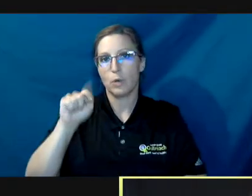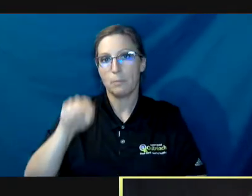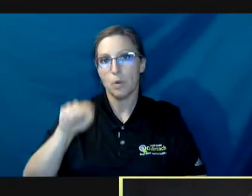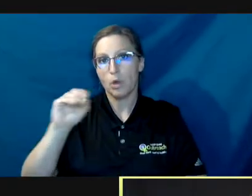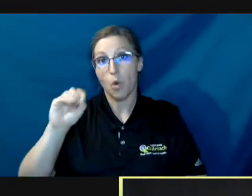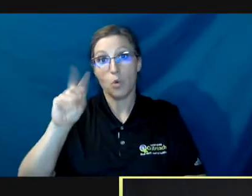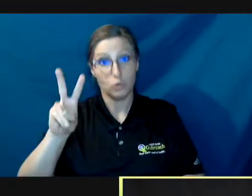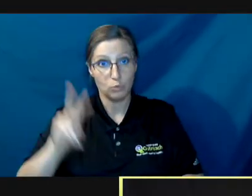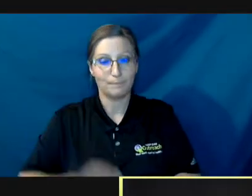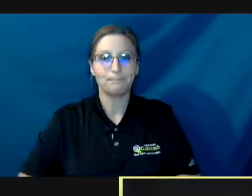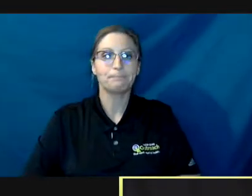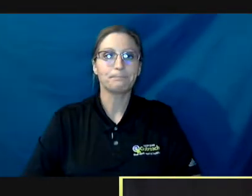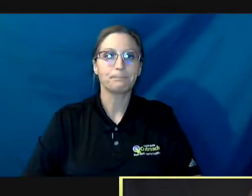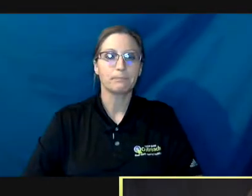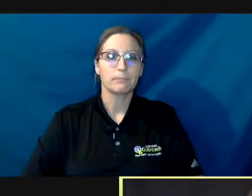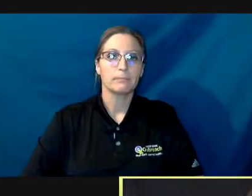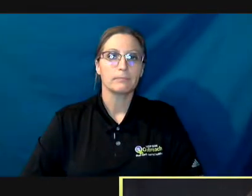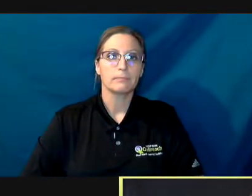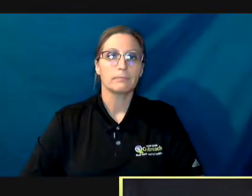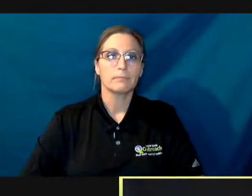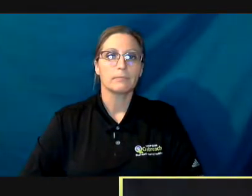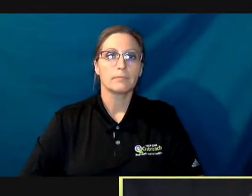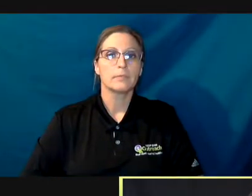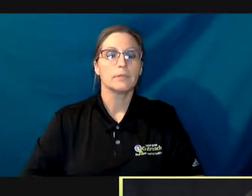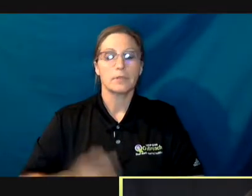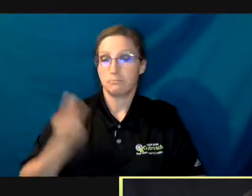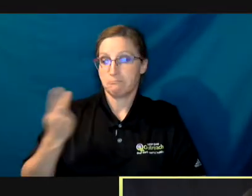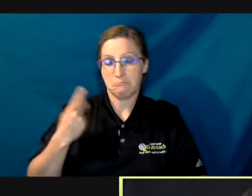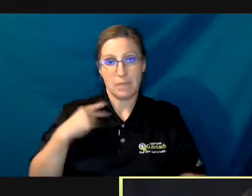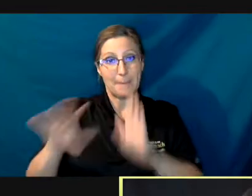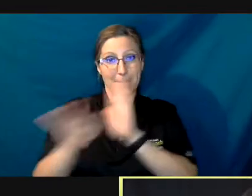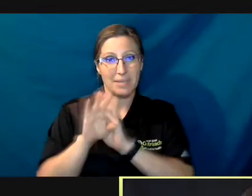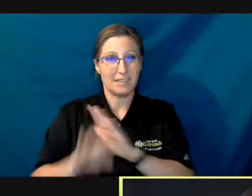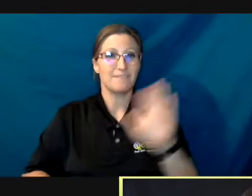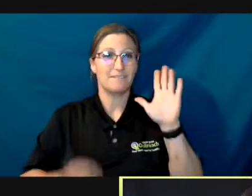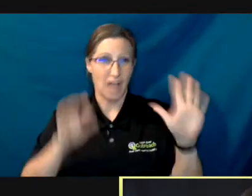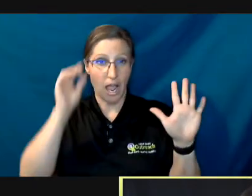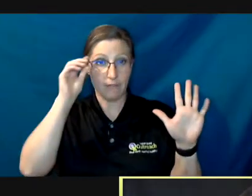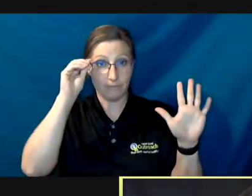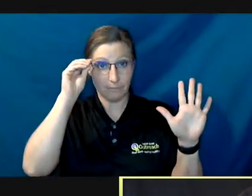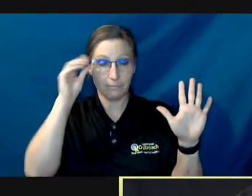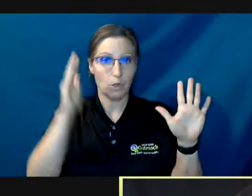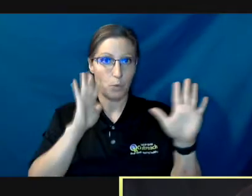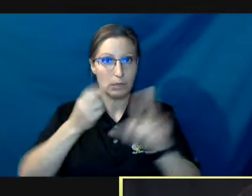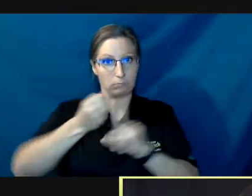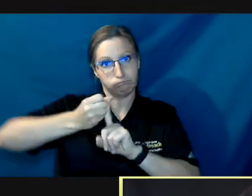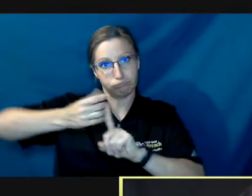We're we picked five that we're going to kind of elaborate on,